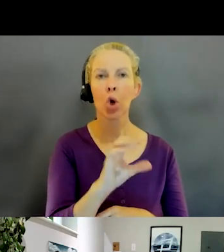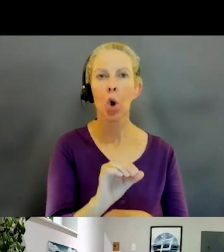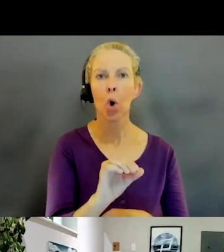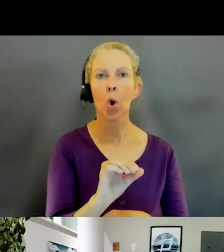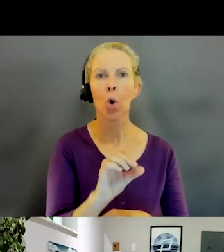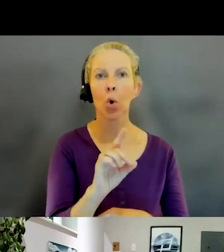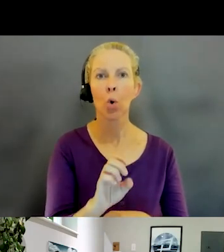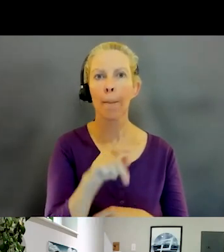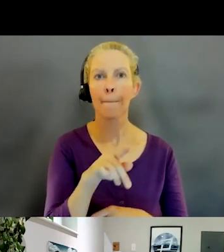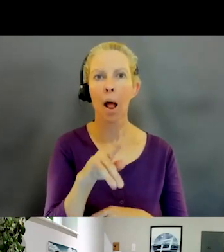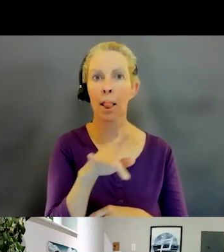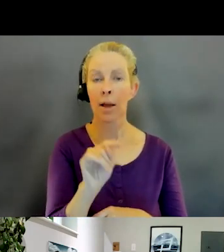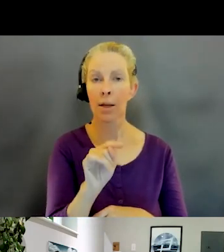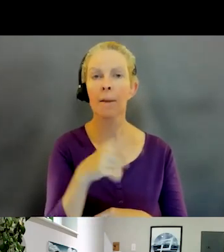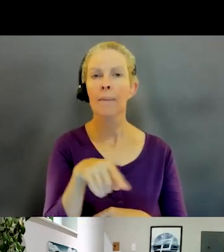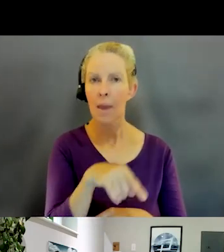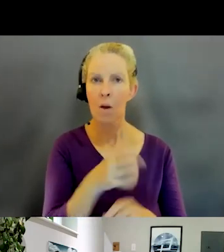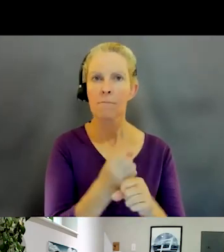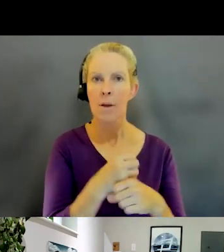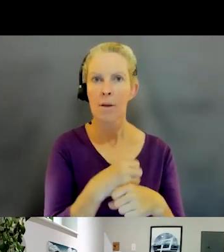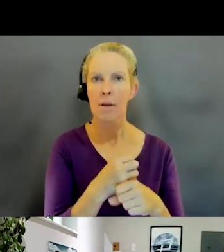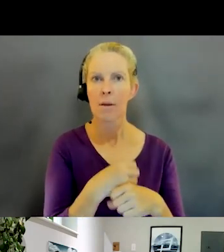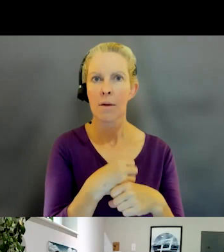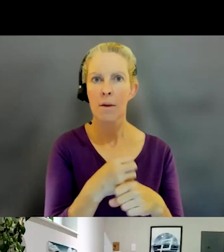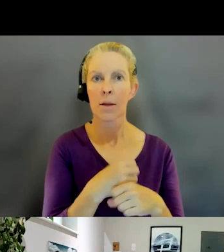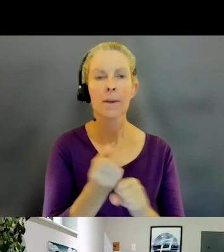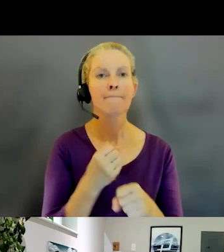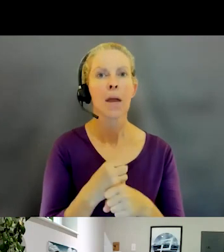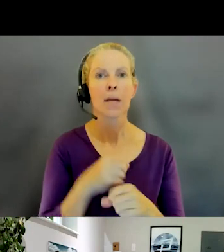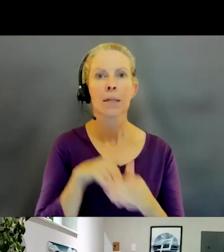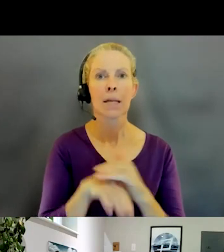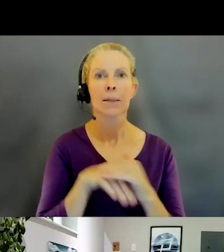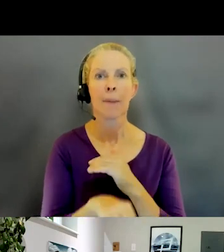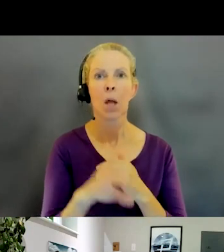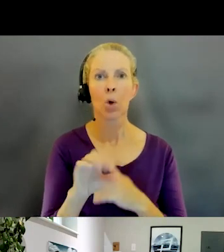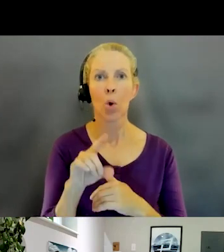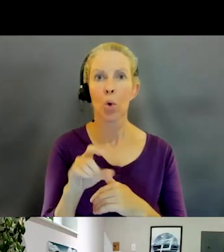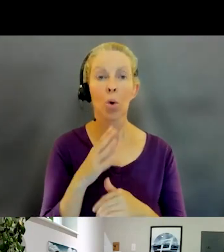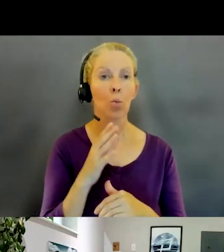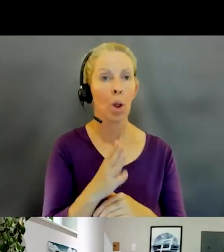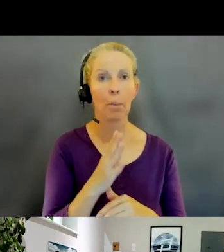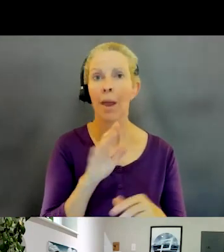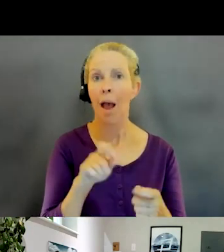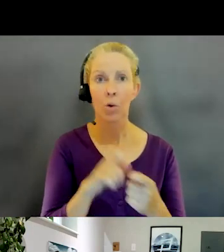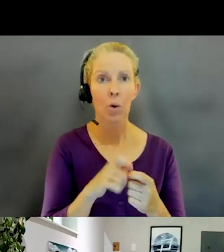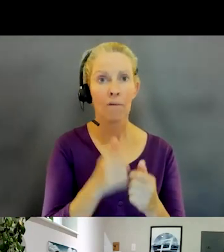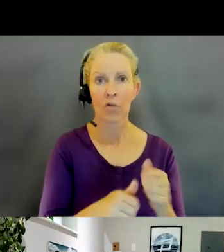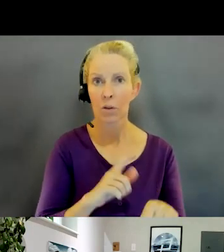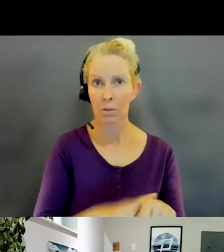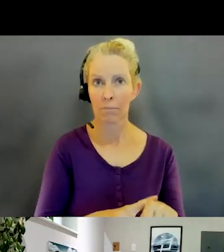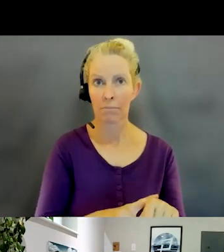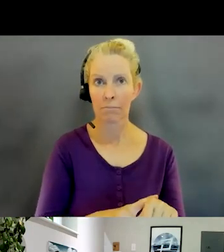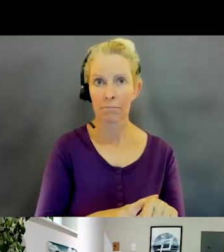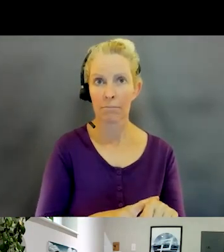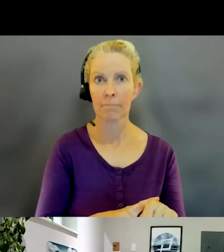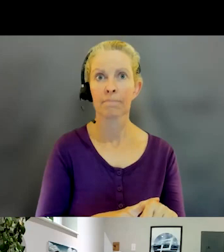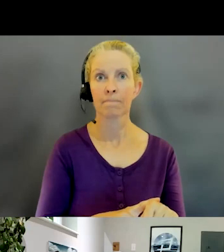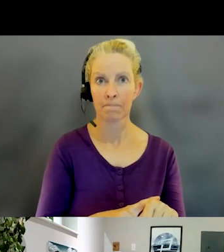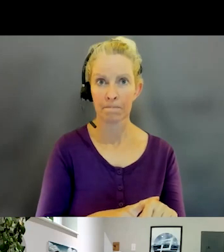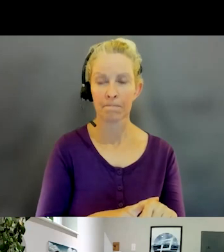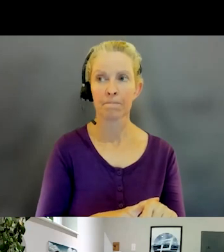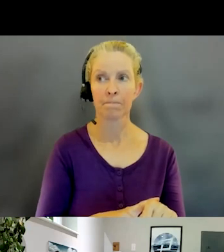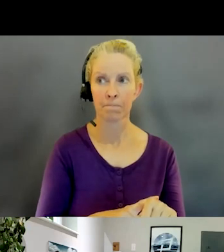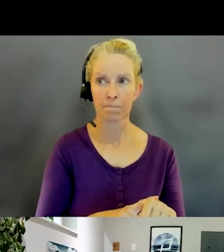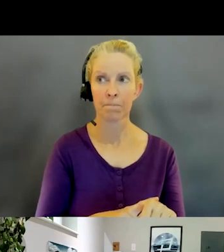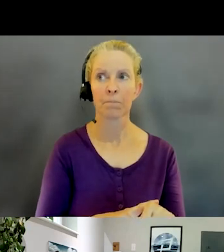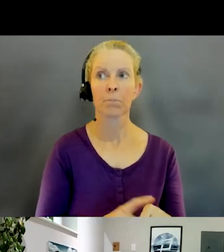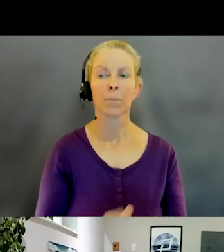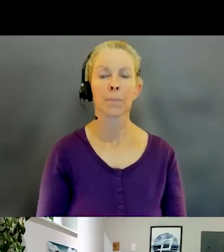to make accessible code? It is going to get right every time. And even if -- maybe there are going